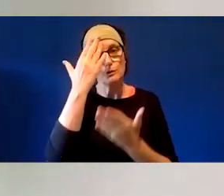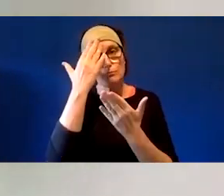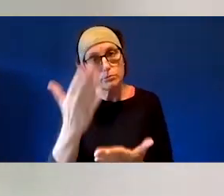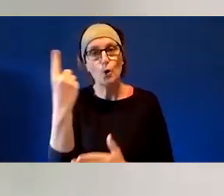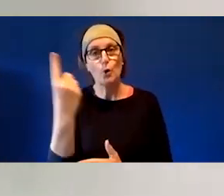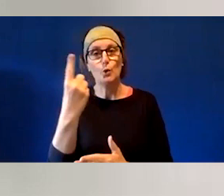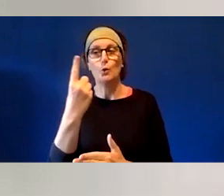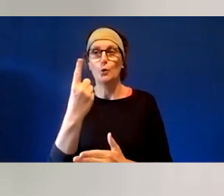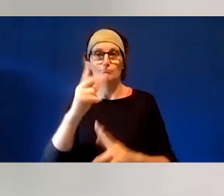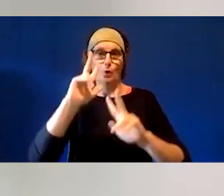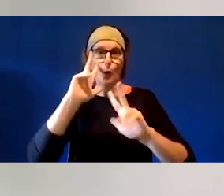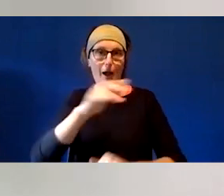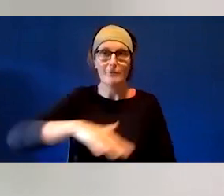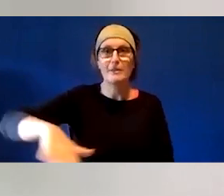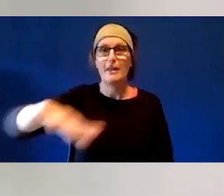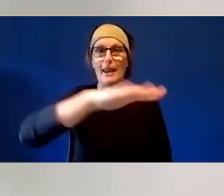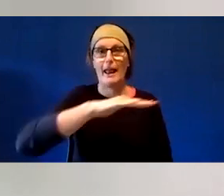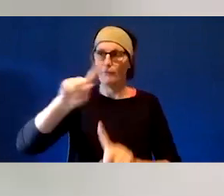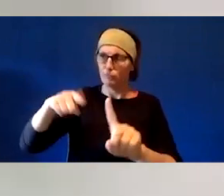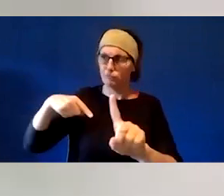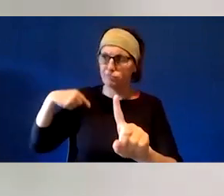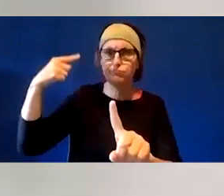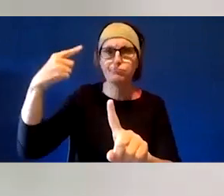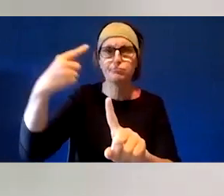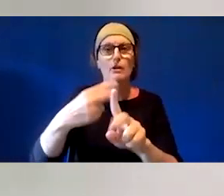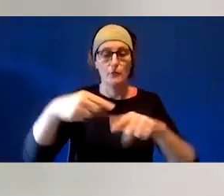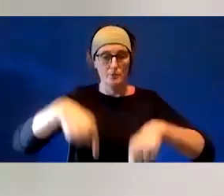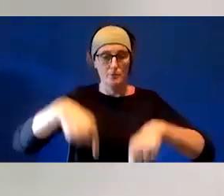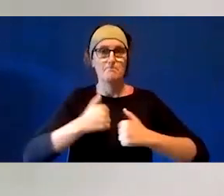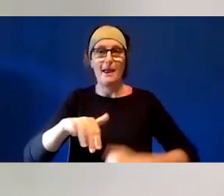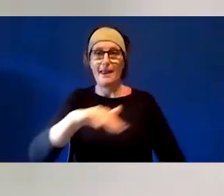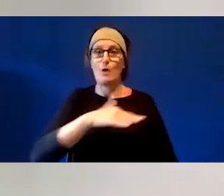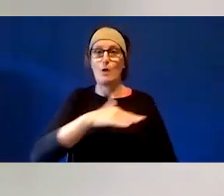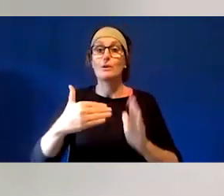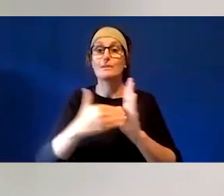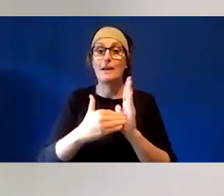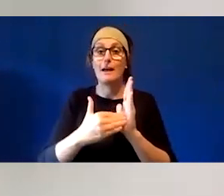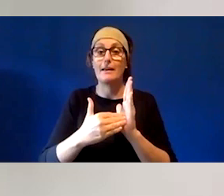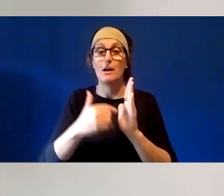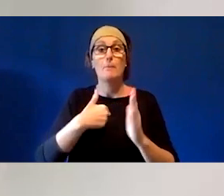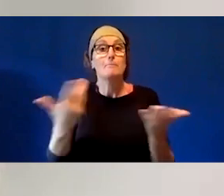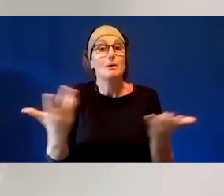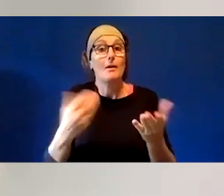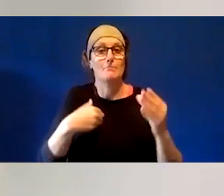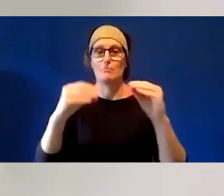which I am standing on today, the Yagara and Turrbal and I'm based in Brisbane. We have had a